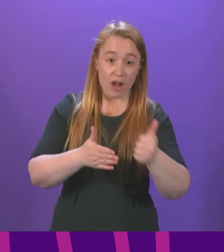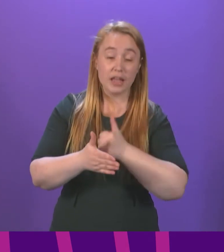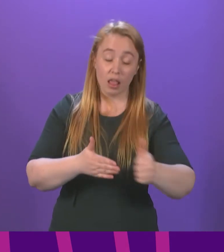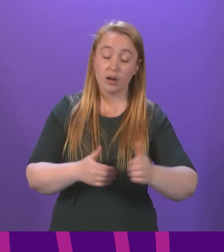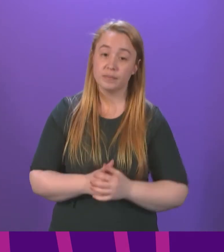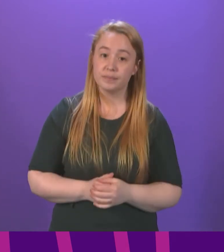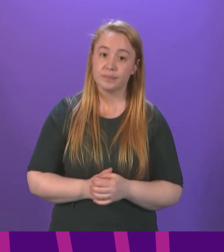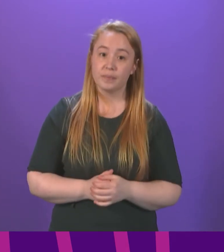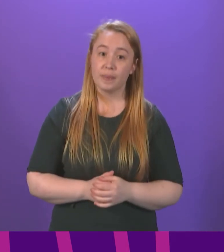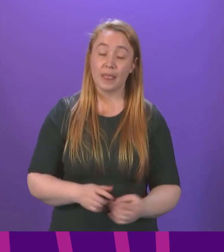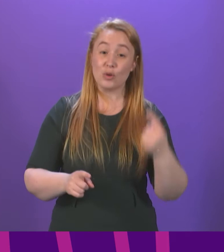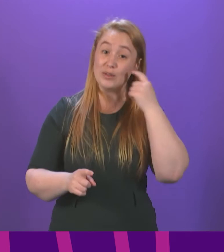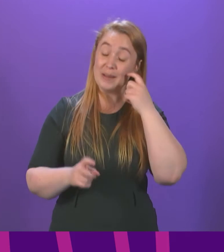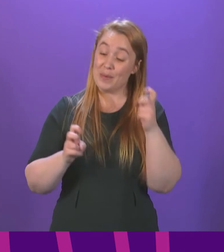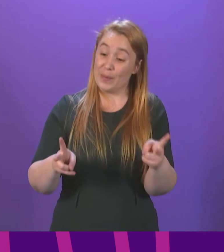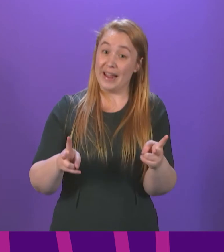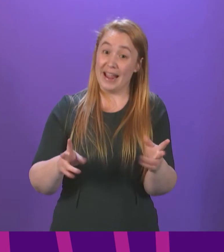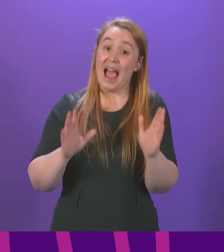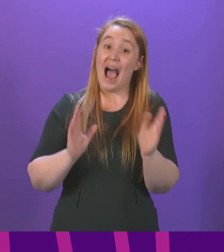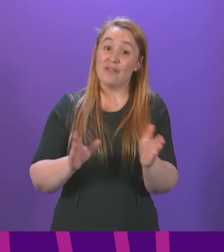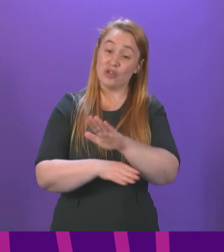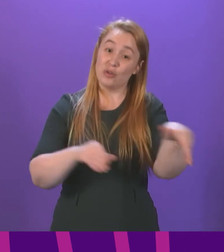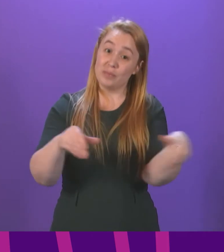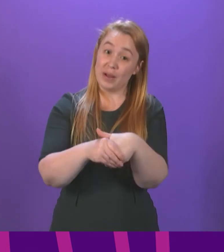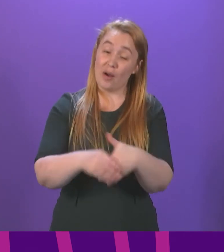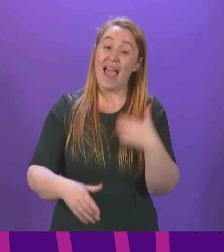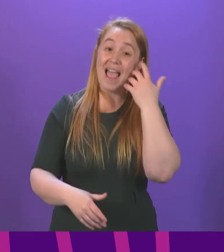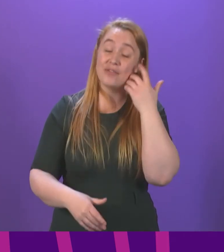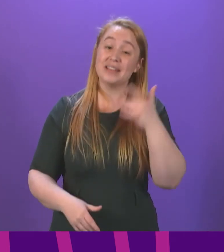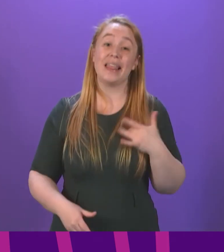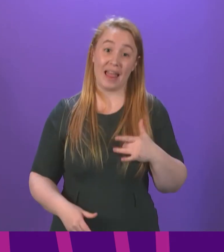Put simply, testing must become part of our everyday lives, offering an important layer